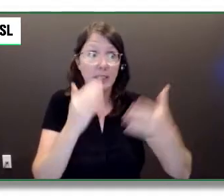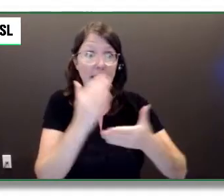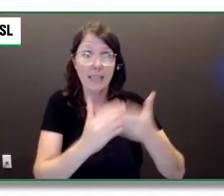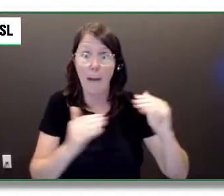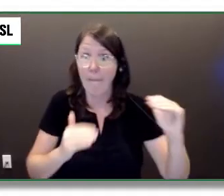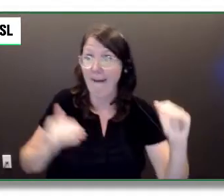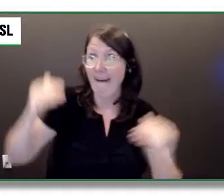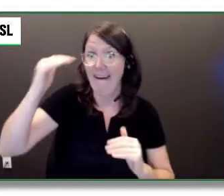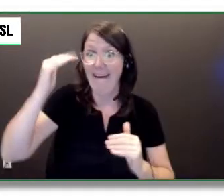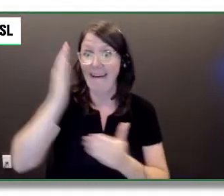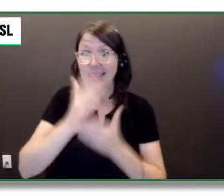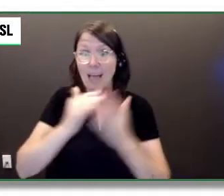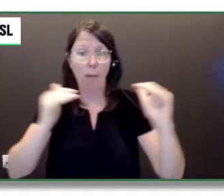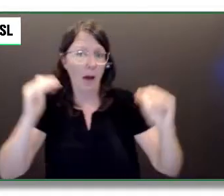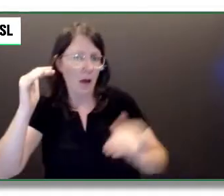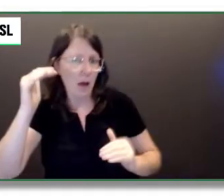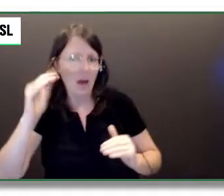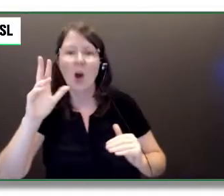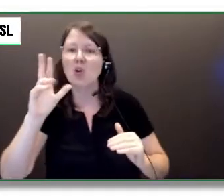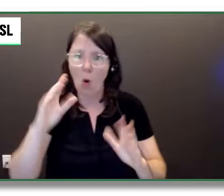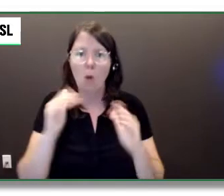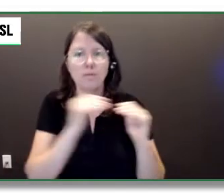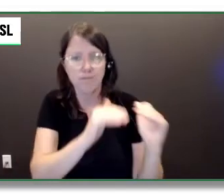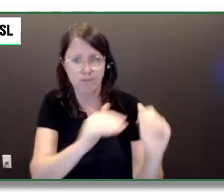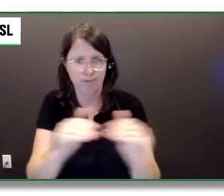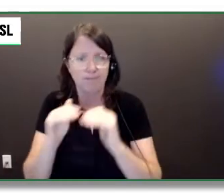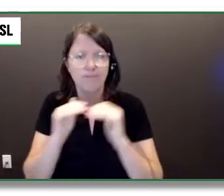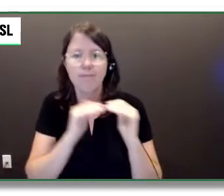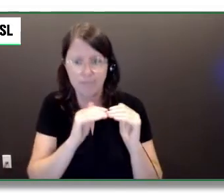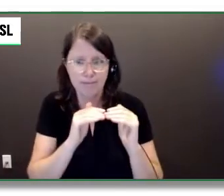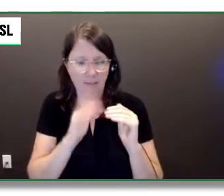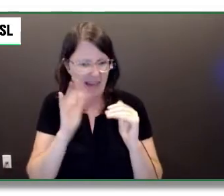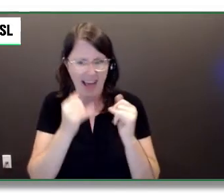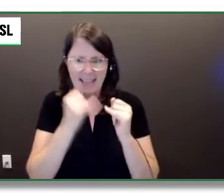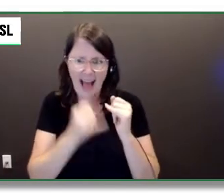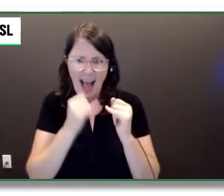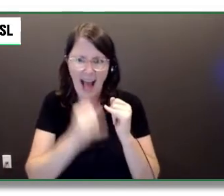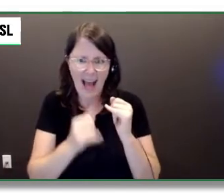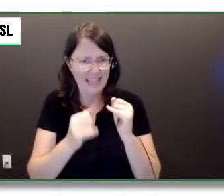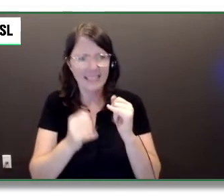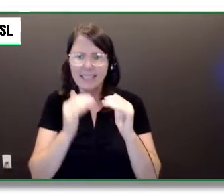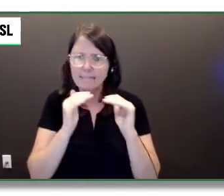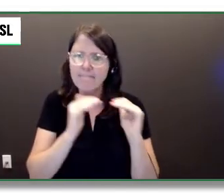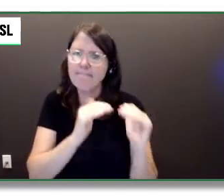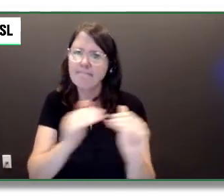and I think this last part is often missed which is why I wanted to bring this up when we're talking about nature